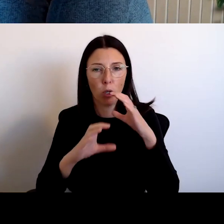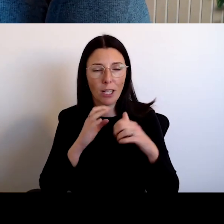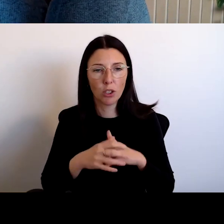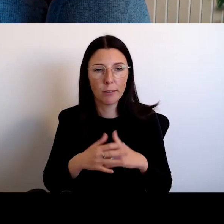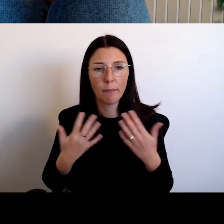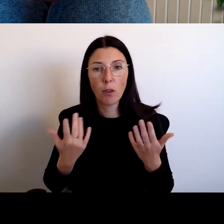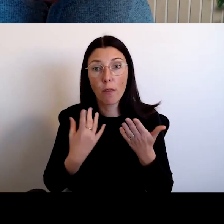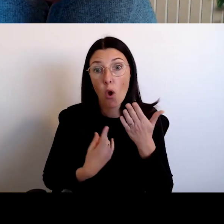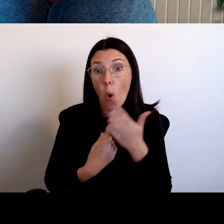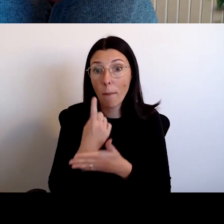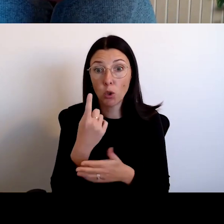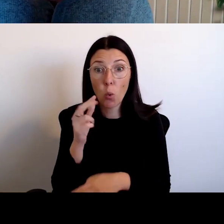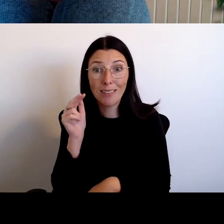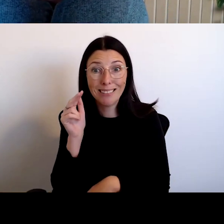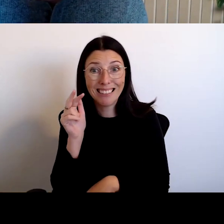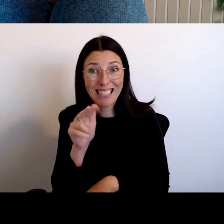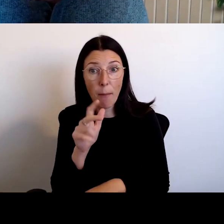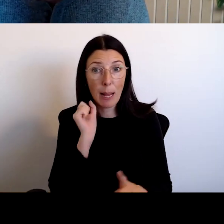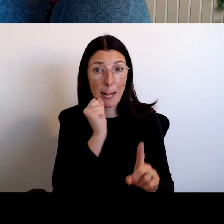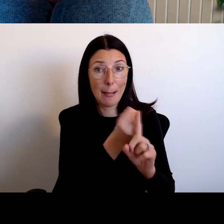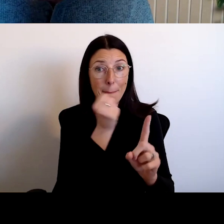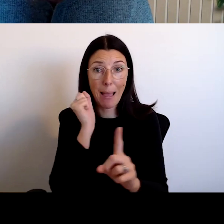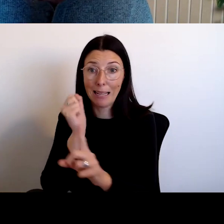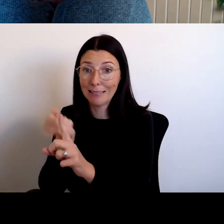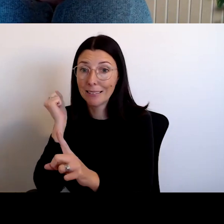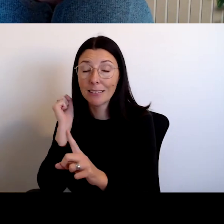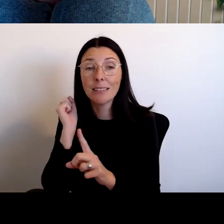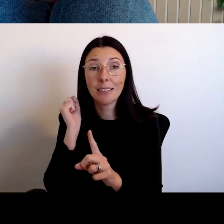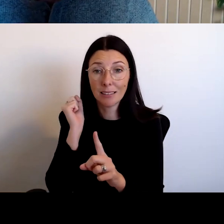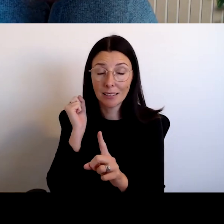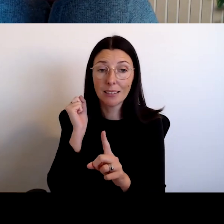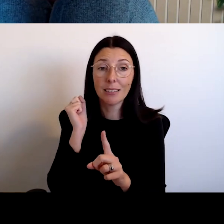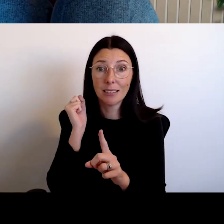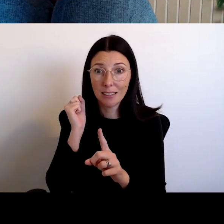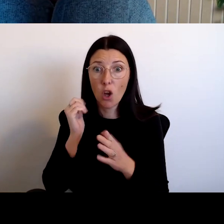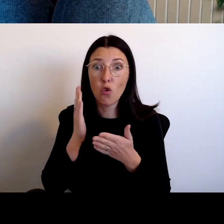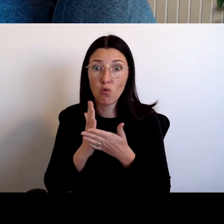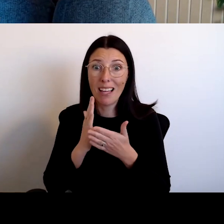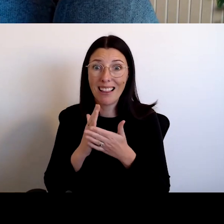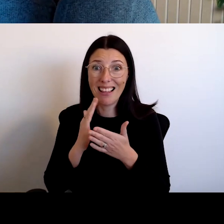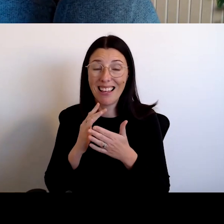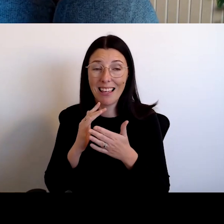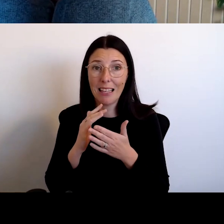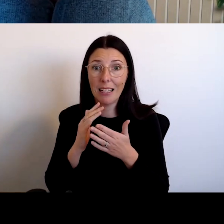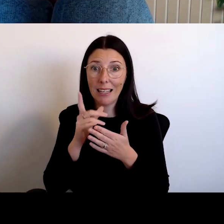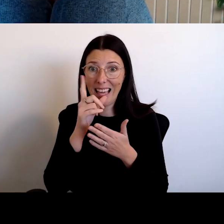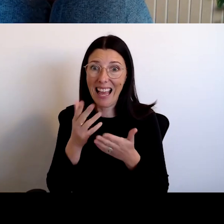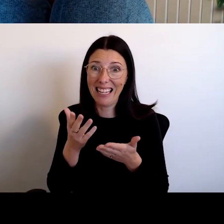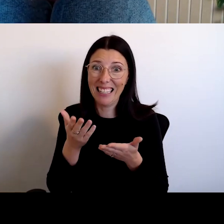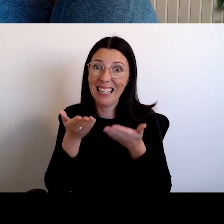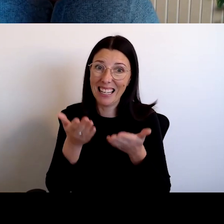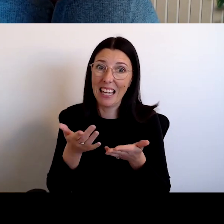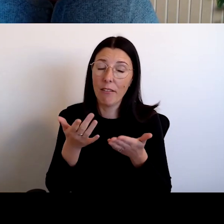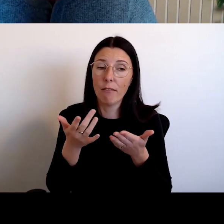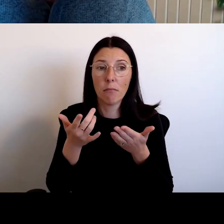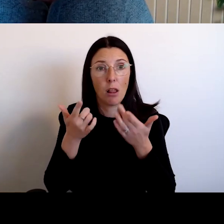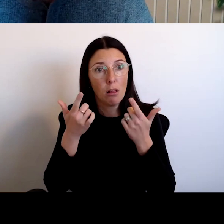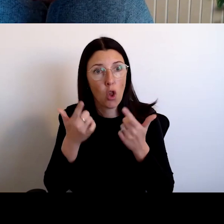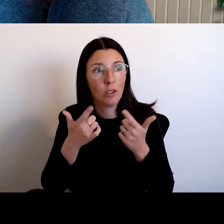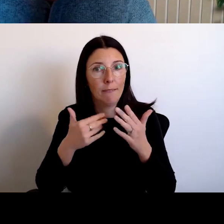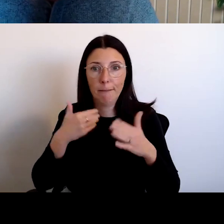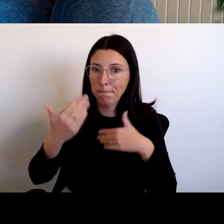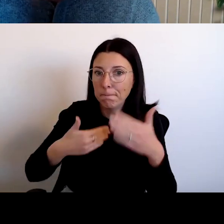your impact is a real momentum, provides real momentum to look internally at your systems and